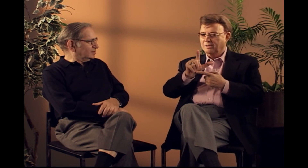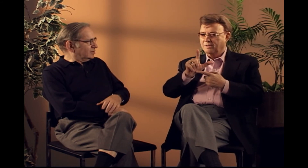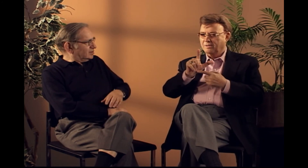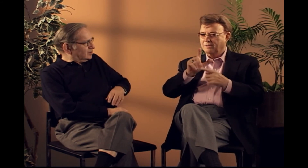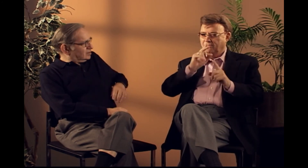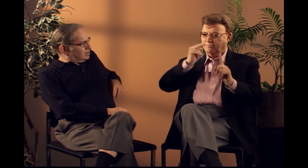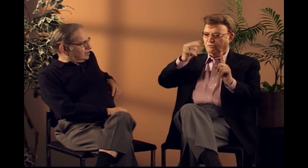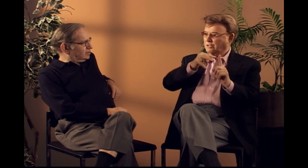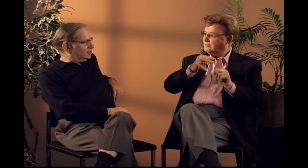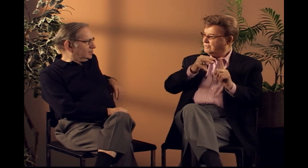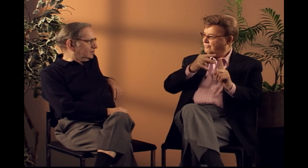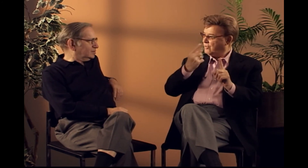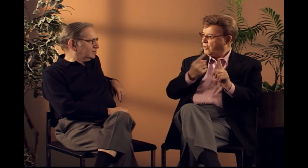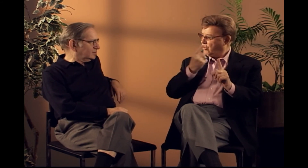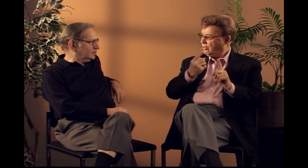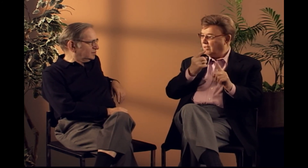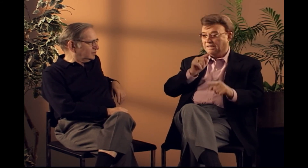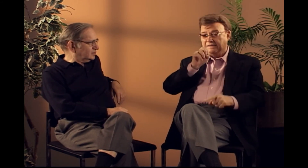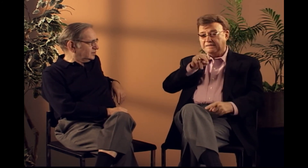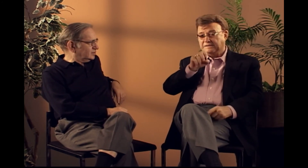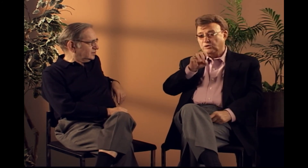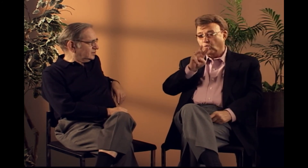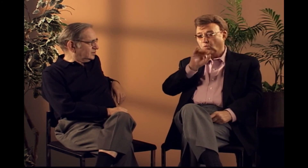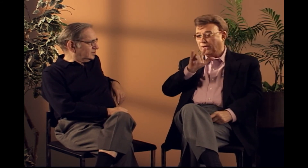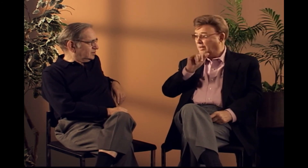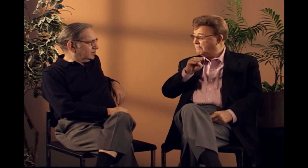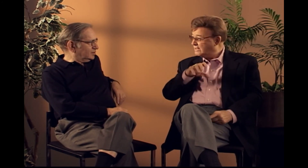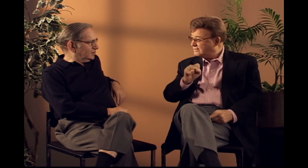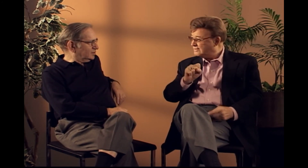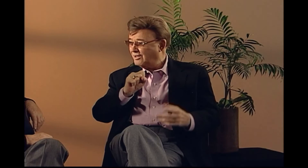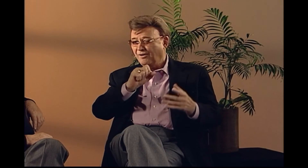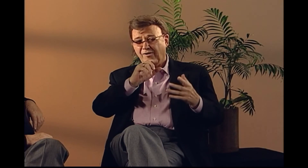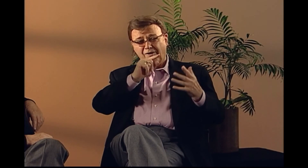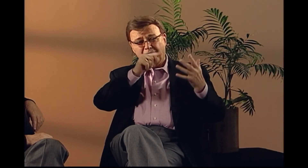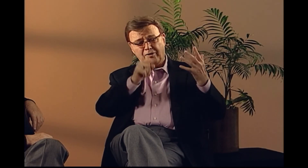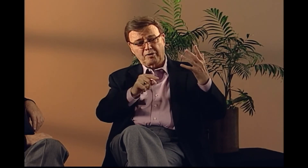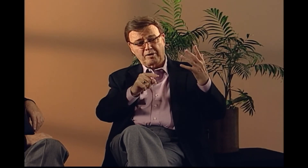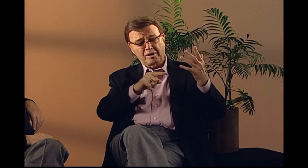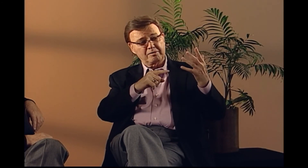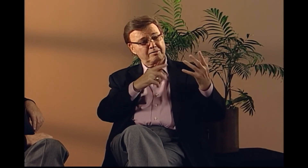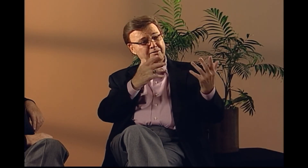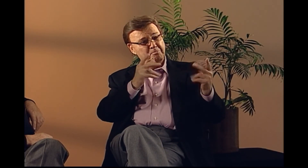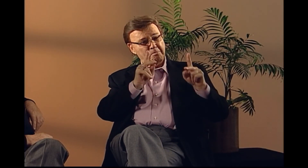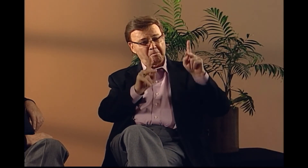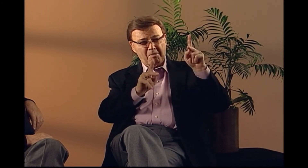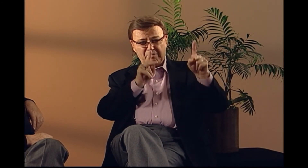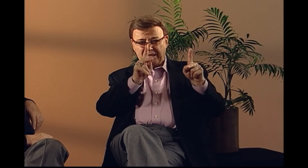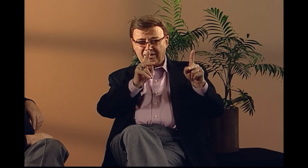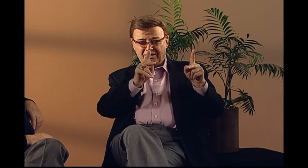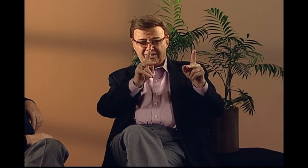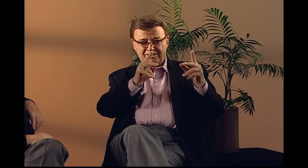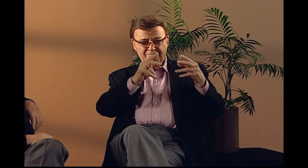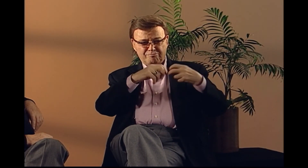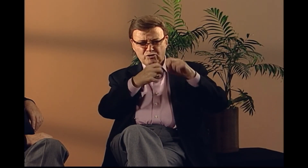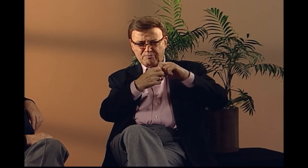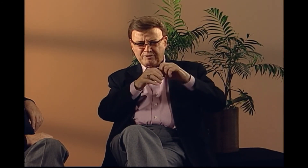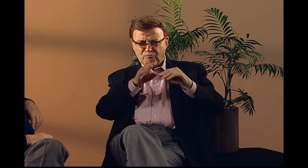of playwrights, Arthur Miller, a social perspective, and then Tennessee Williams.